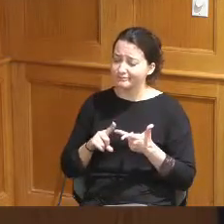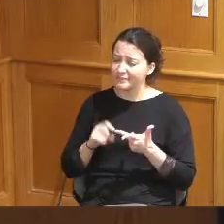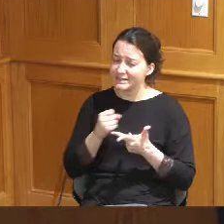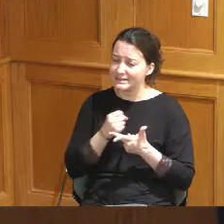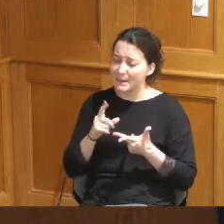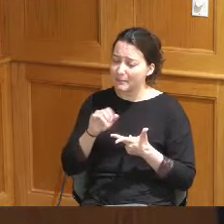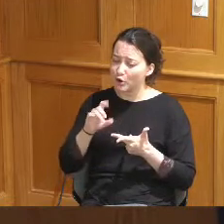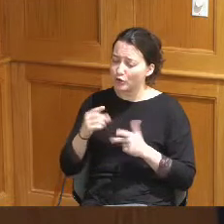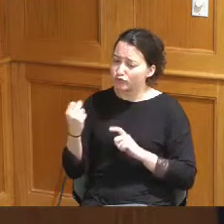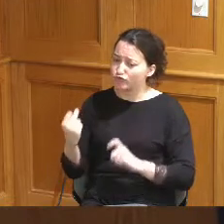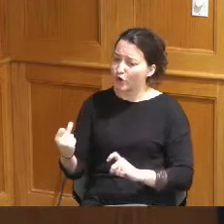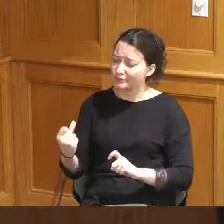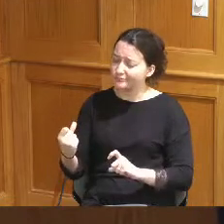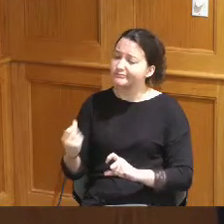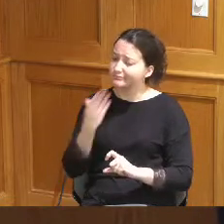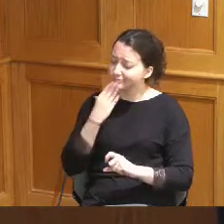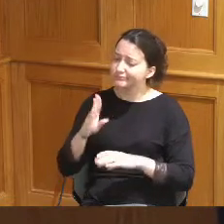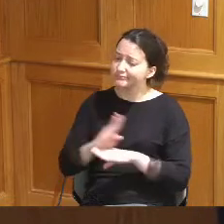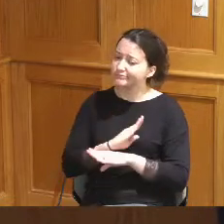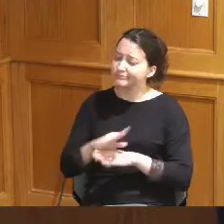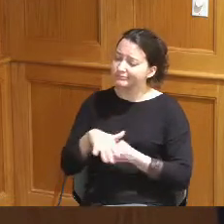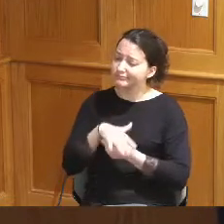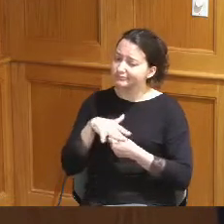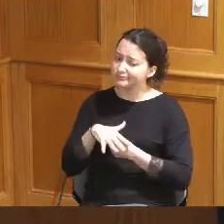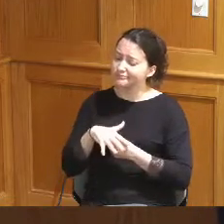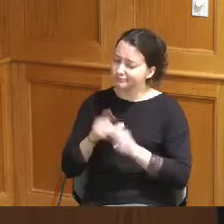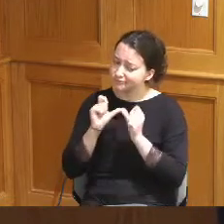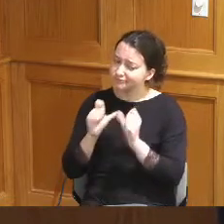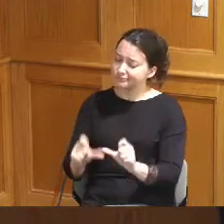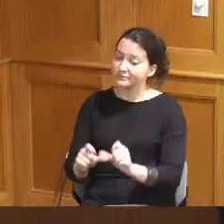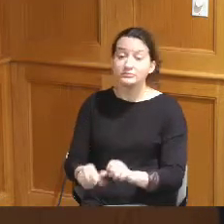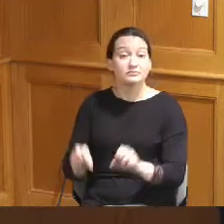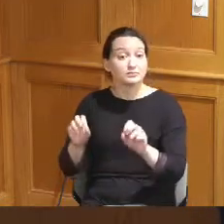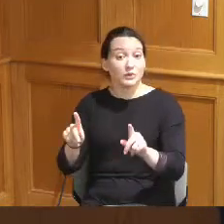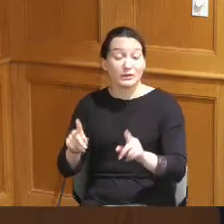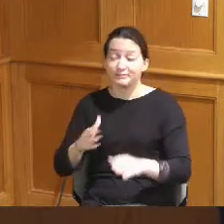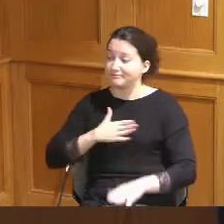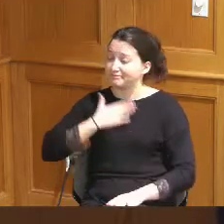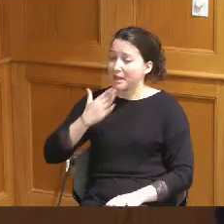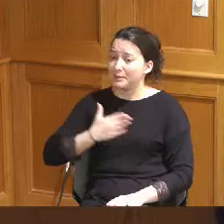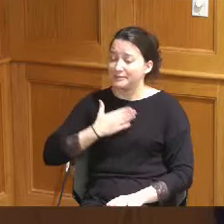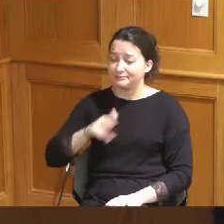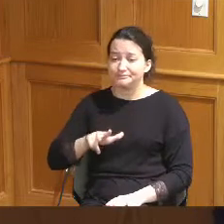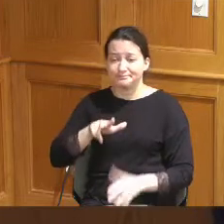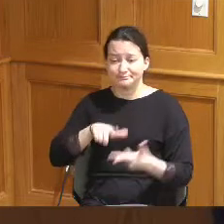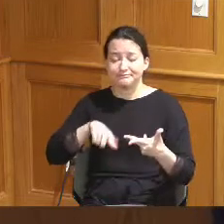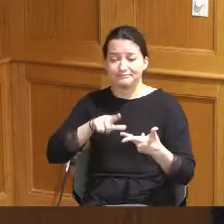a very strong business district at one time we need to keep it that way so happy to do the 339